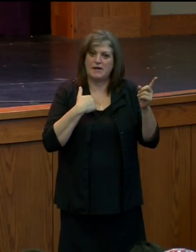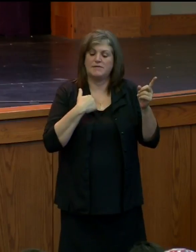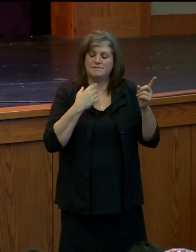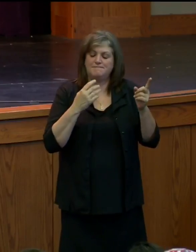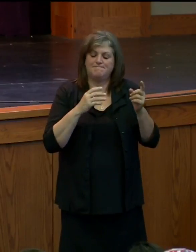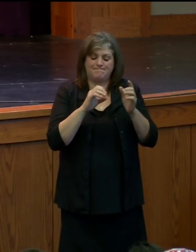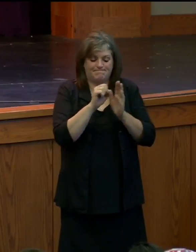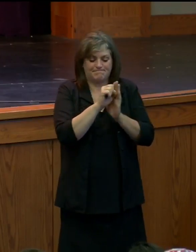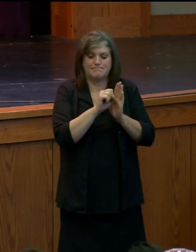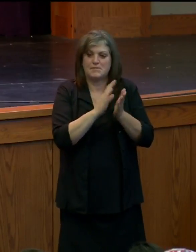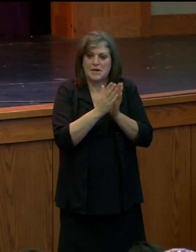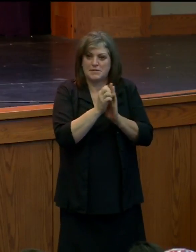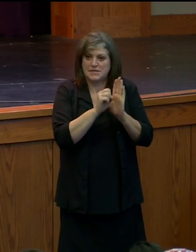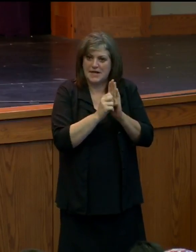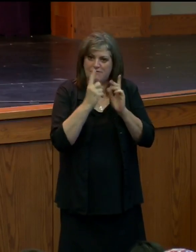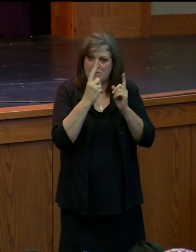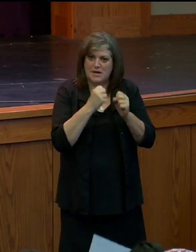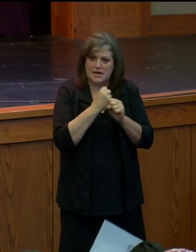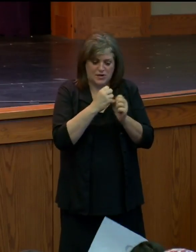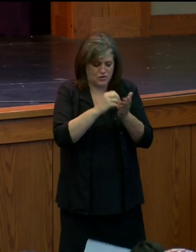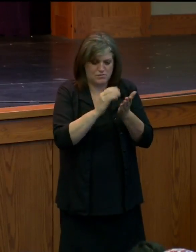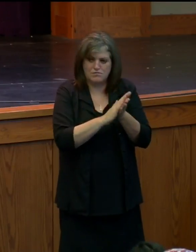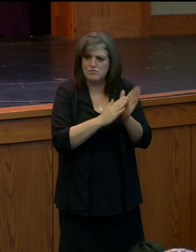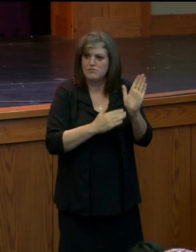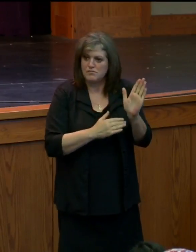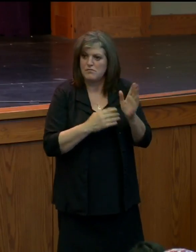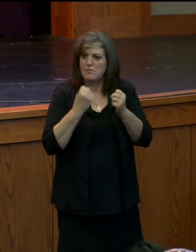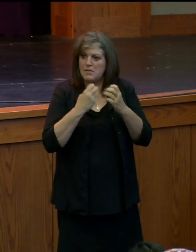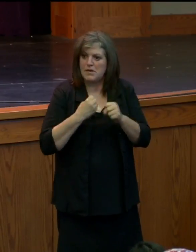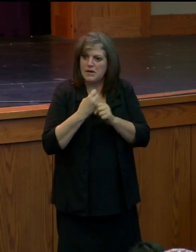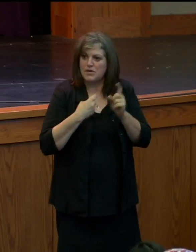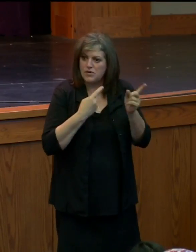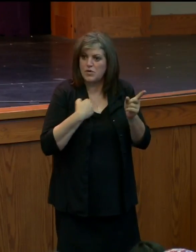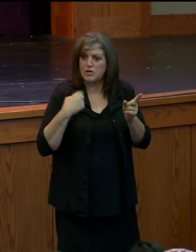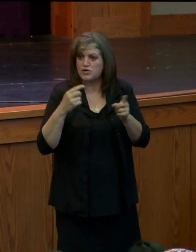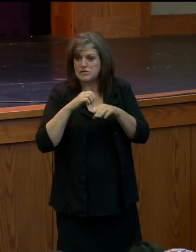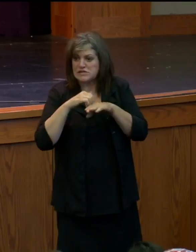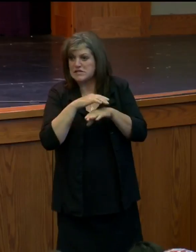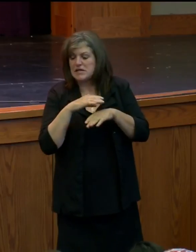ITS PLATFORM FOR MANY YEARS AND NOT ONLY SHOULD WE SEND PEOPLE